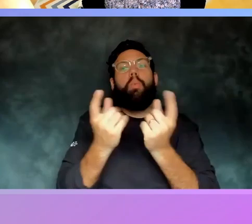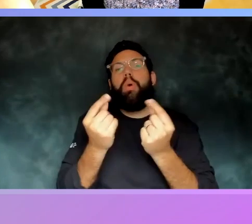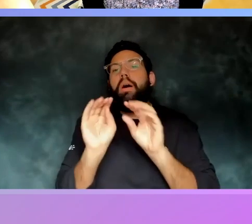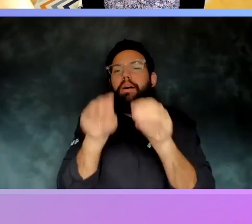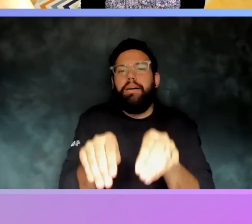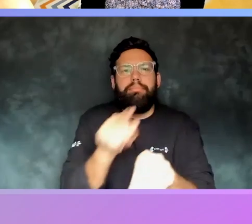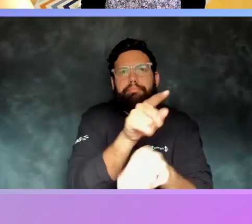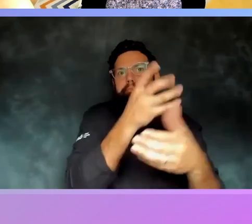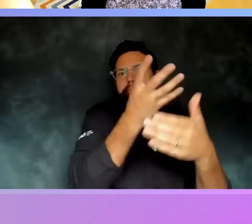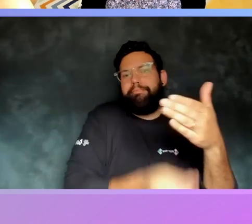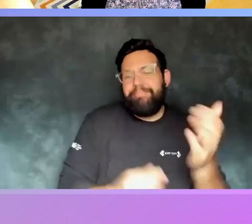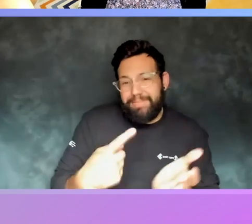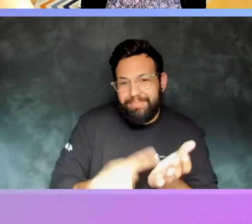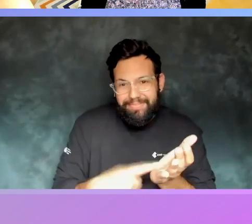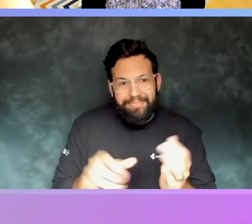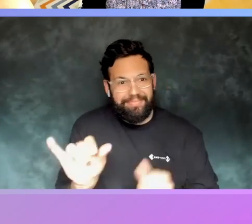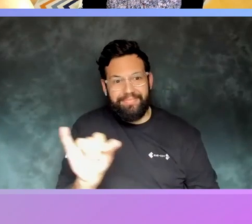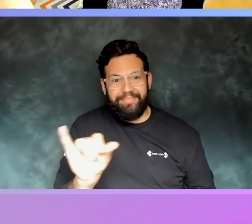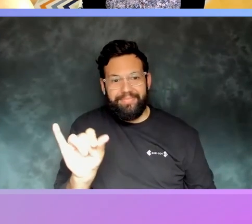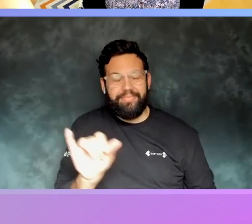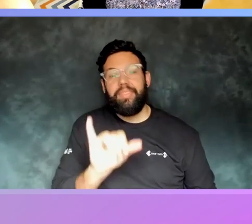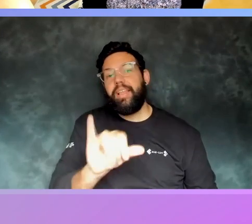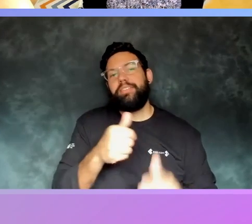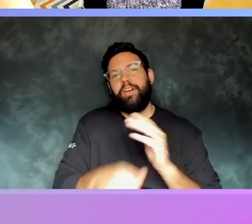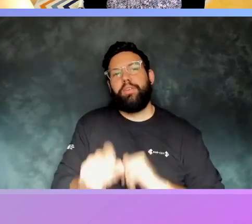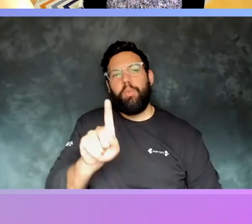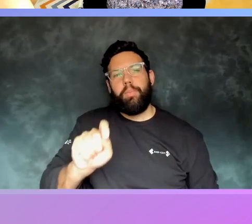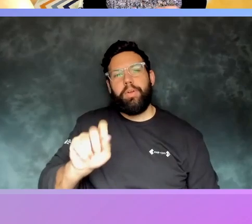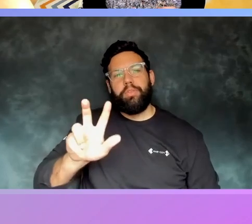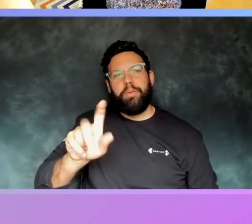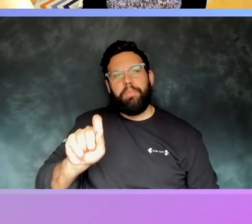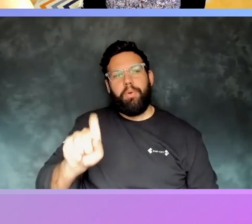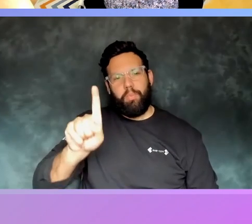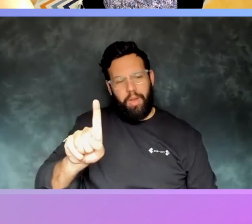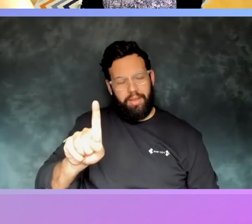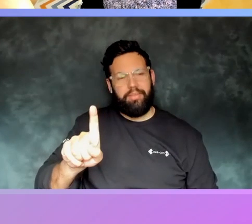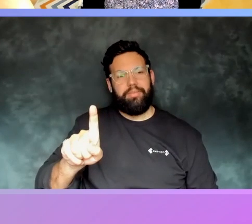that's a big area still today that has some big issues. The